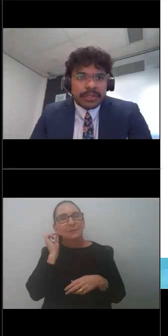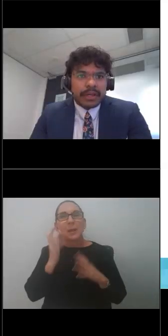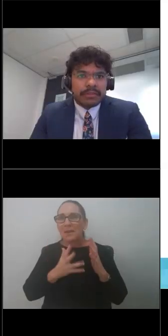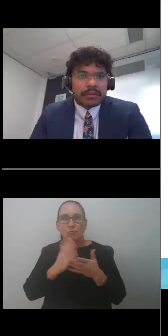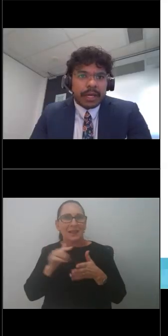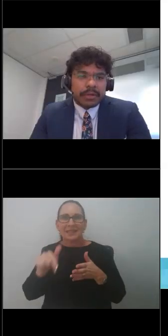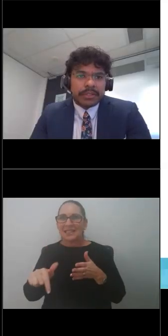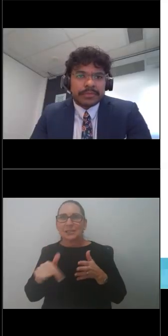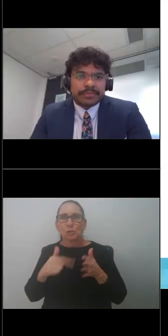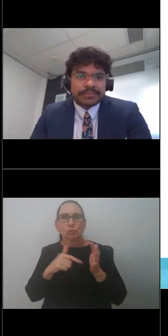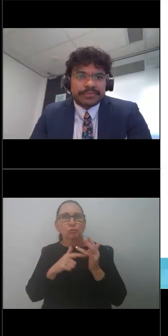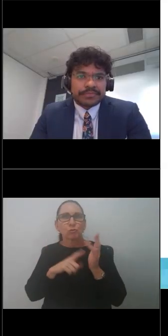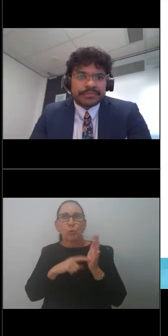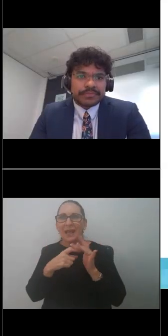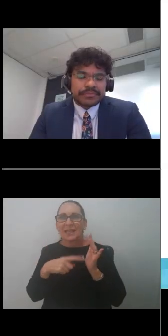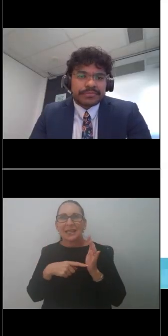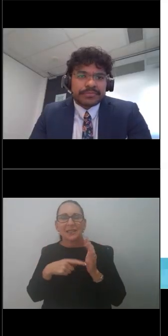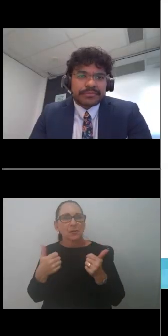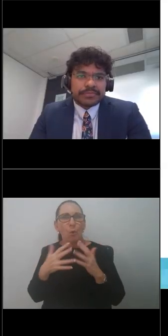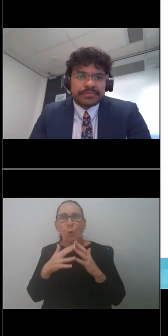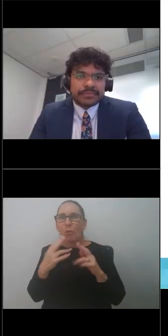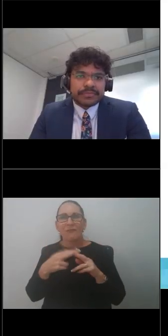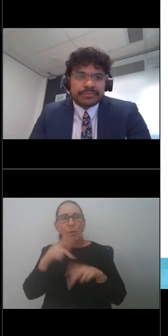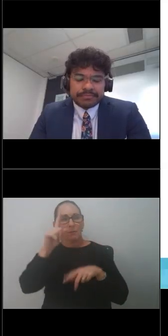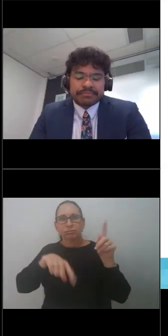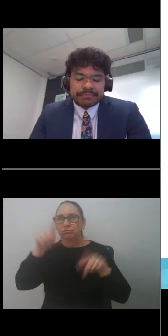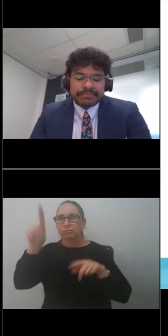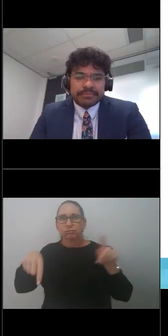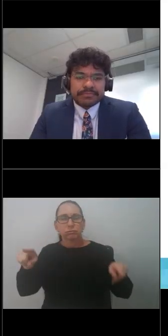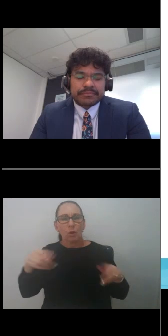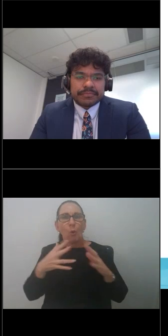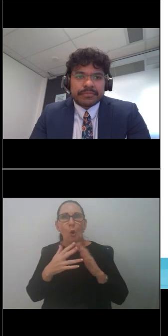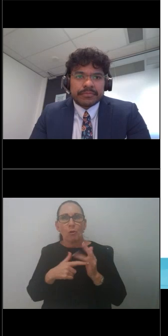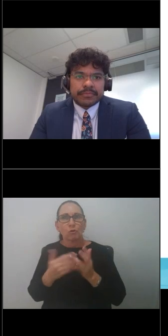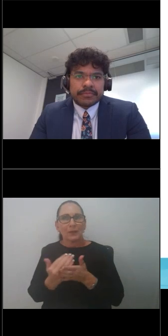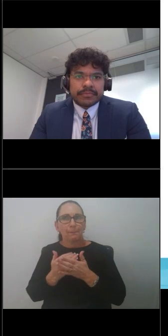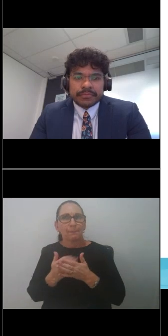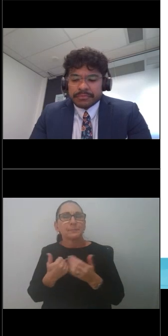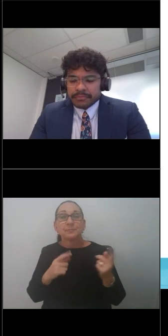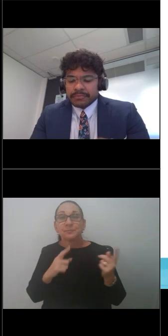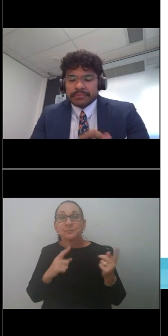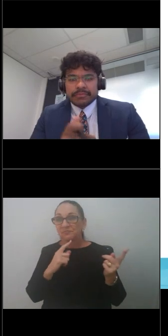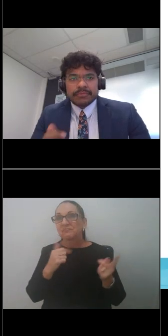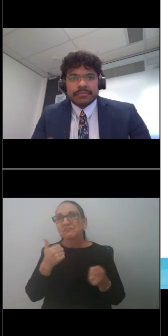and have in your back pocket yeah yeah thanks Neil and because see so then we looked at the